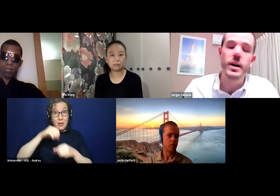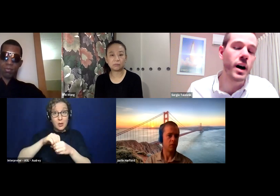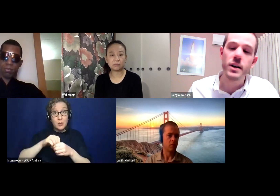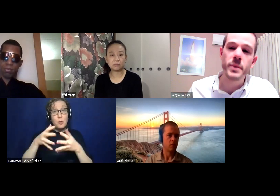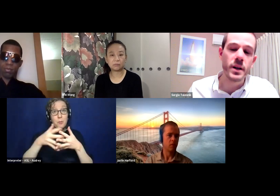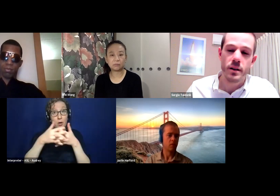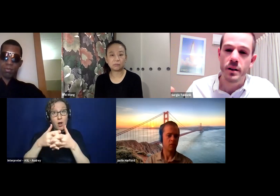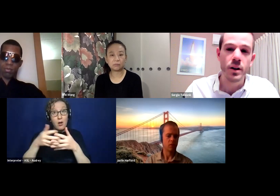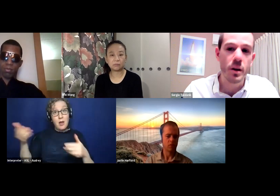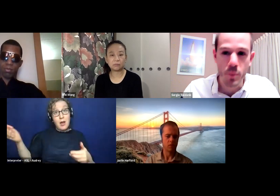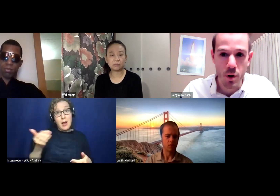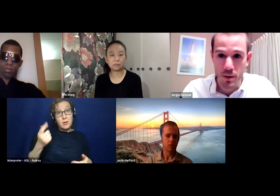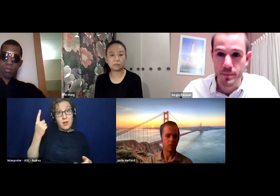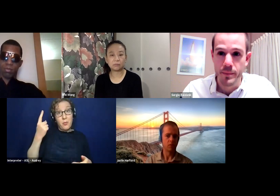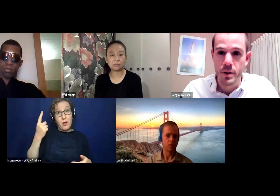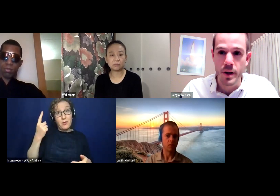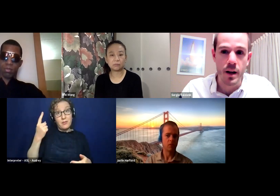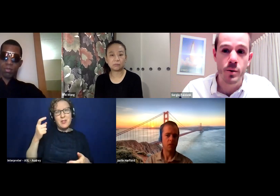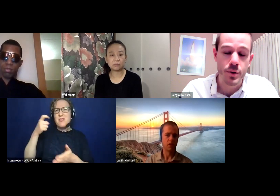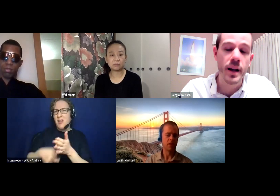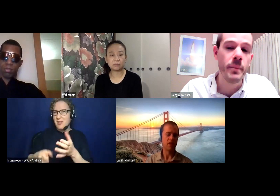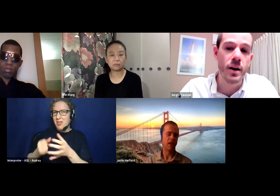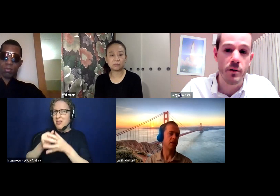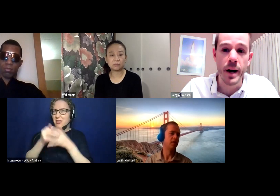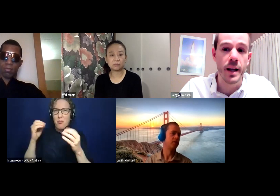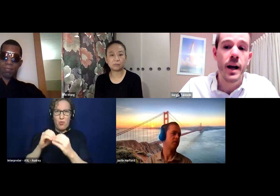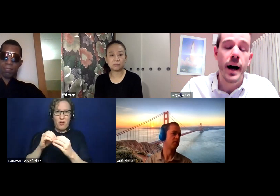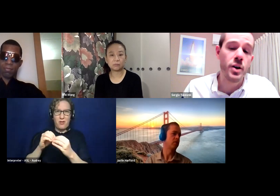it was going to cost me a lot more, okay? It was really a matter of money.